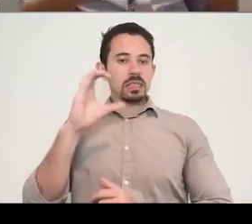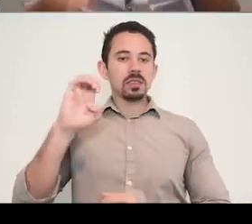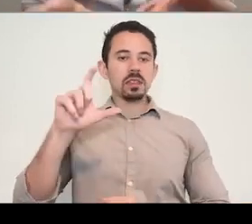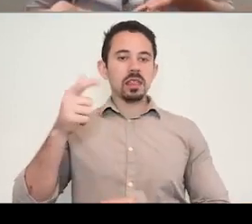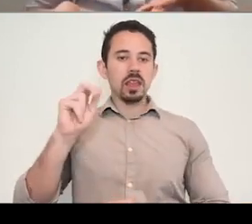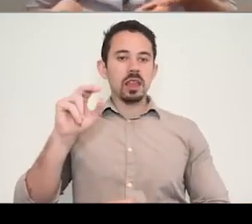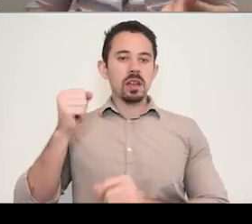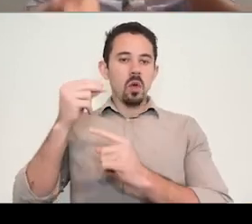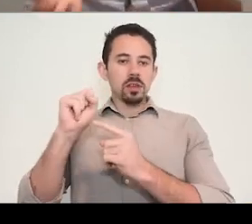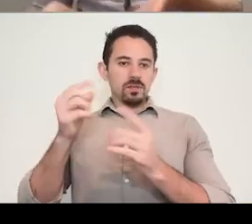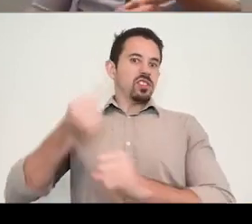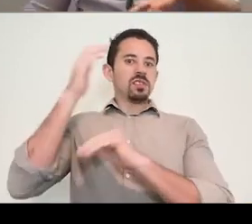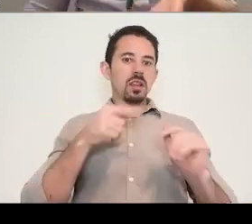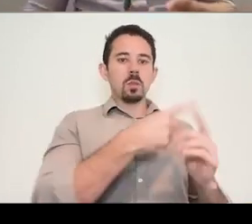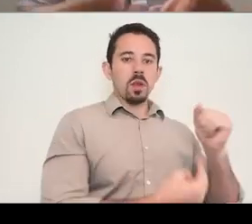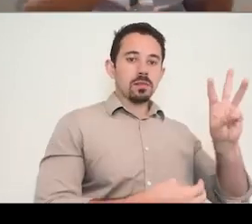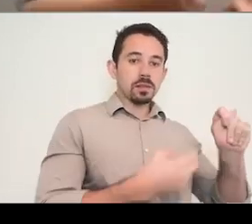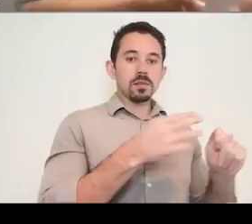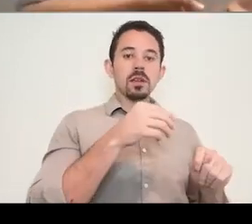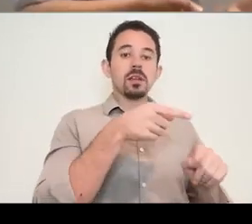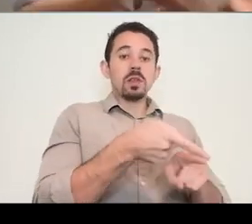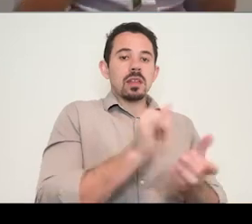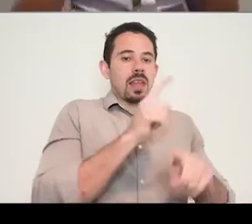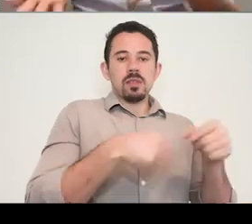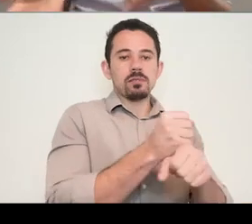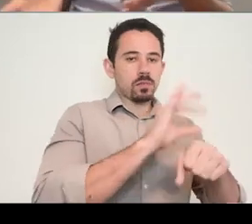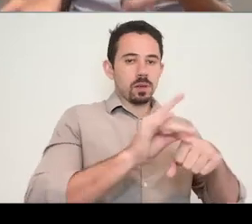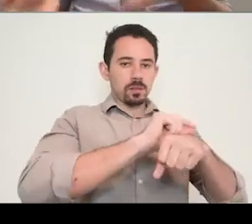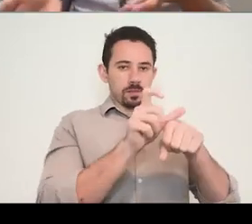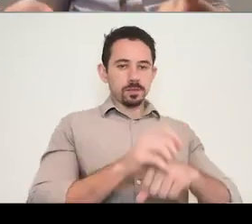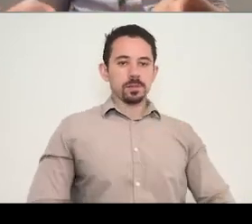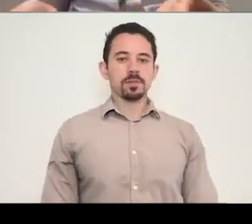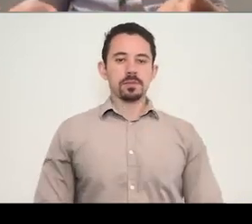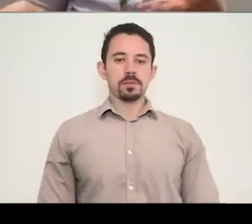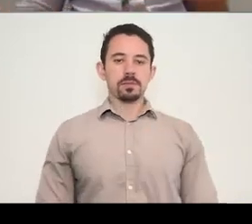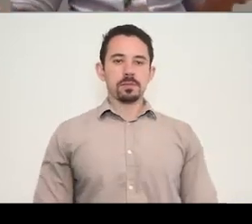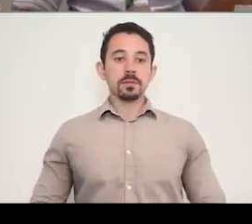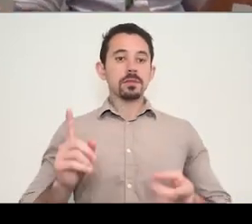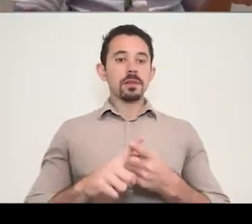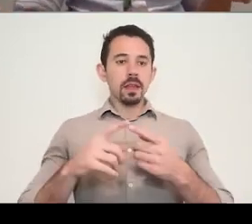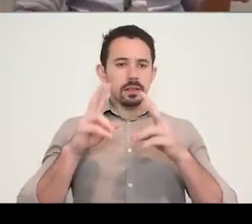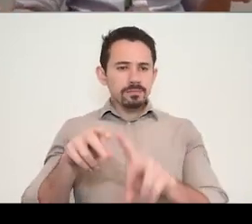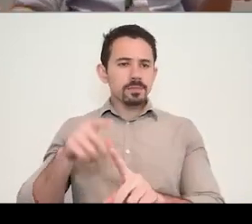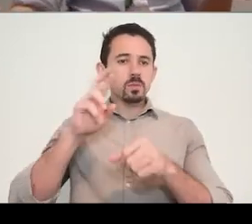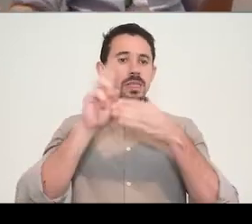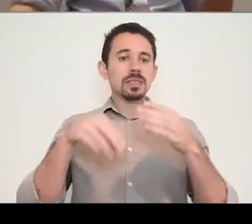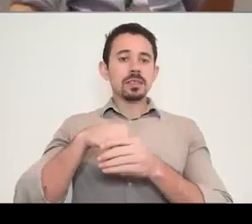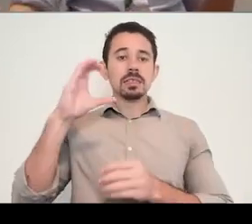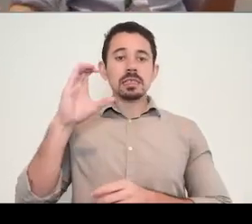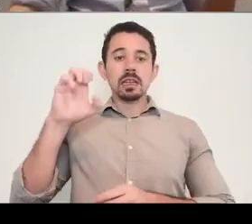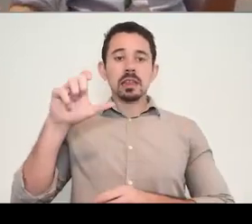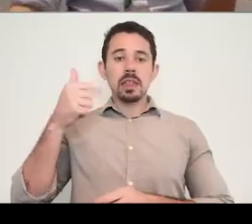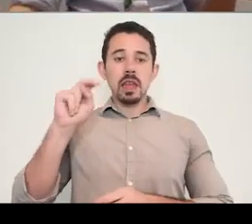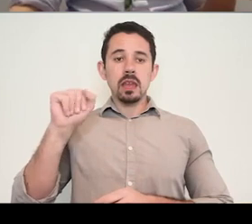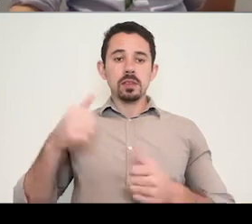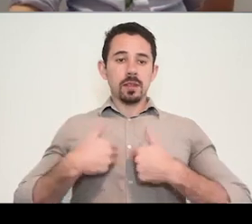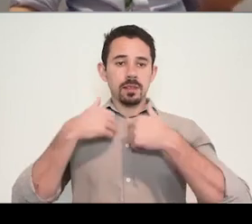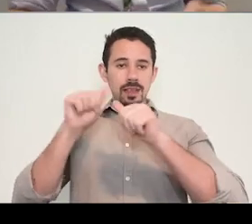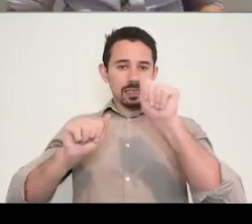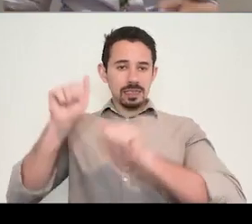a C. elegans host faster than both wild type and a non-biofilm forming strain.